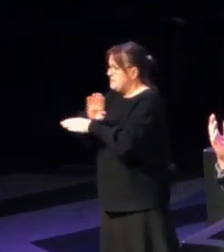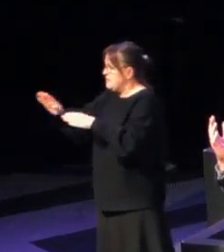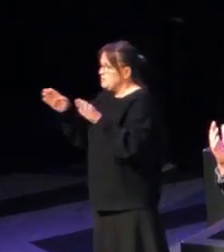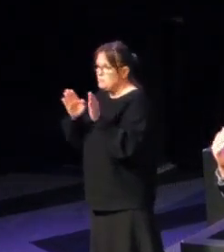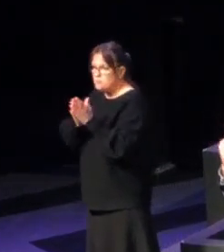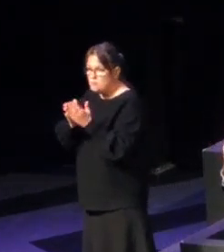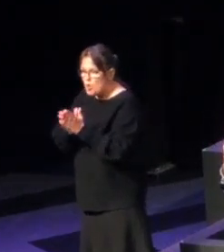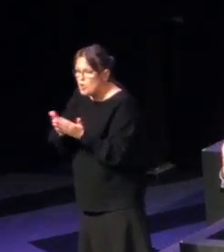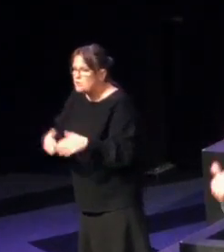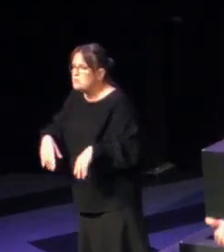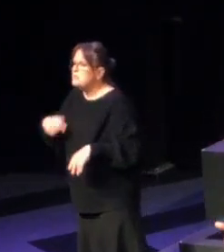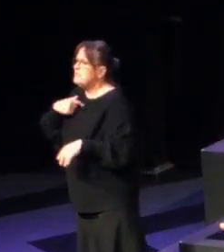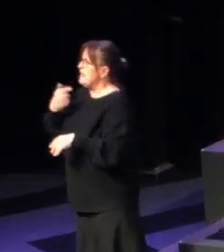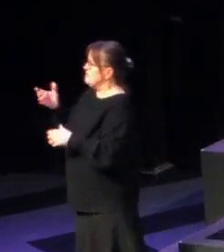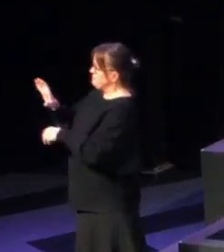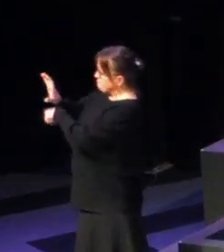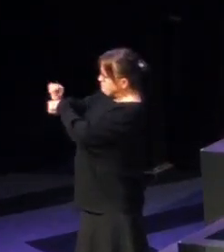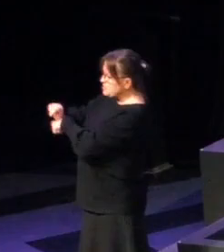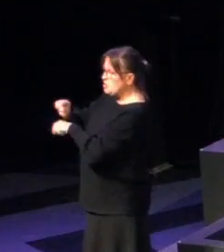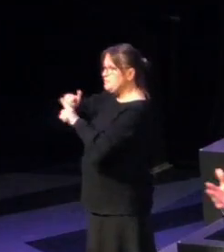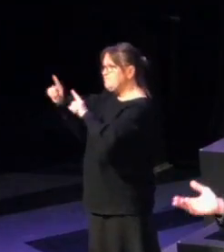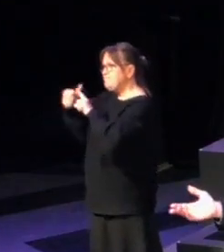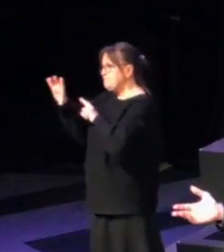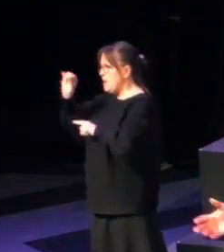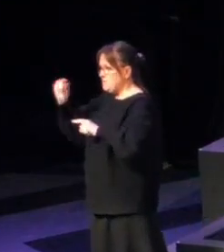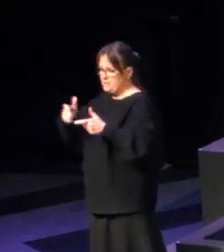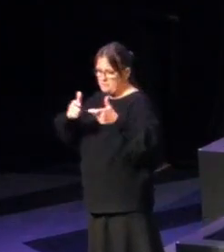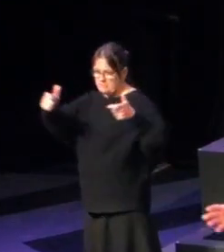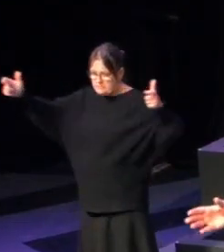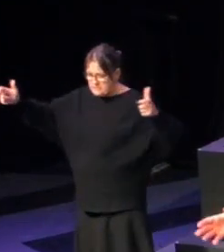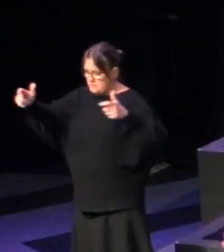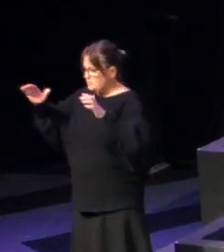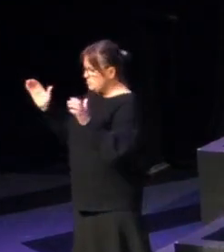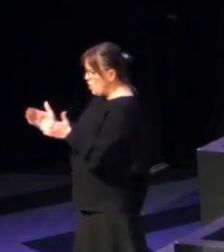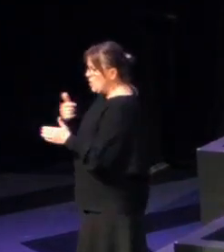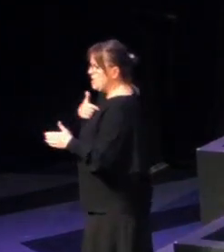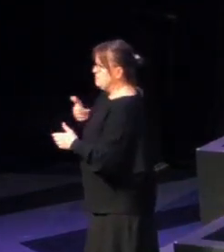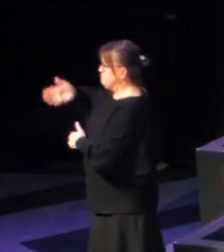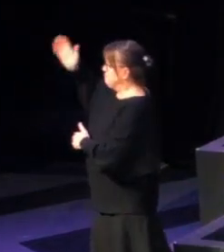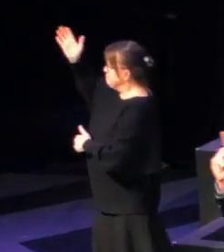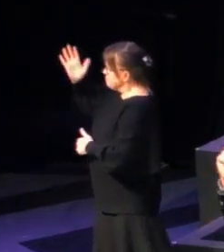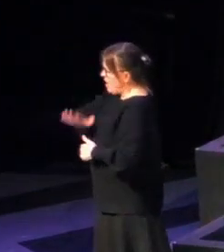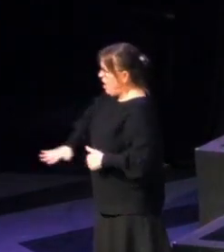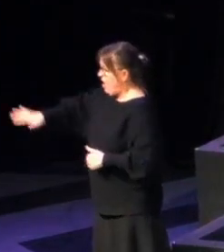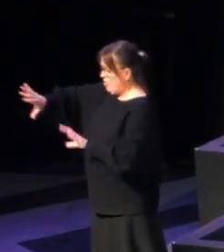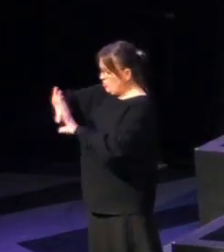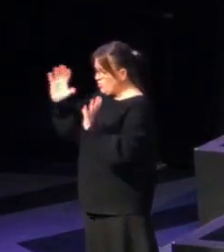and I've had the good fortune to speak, to speak at marketing conferences all over the world. None of that would've happened.